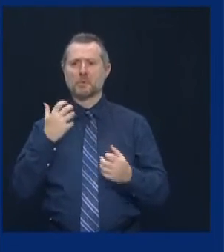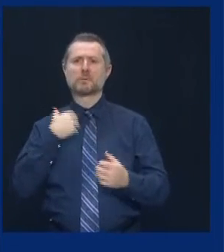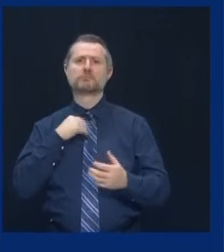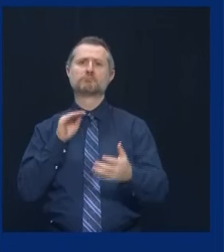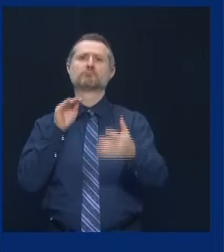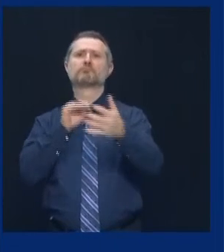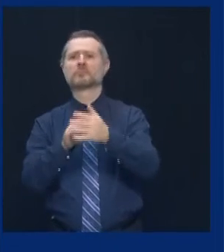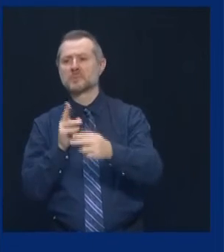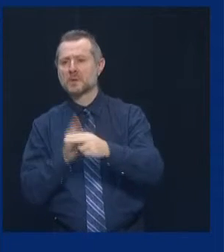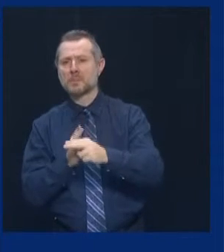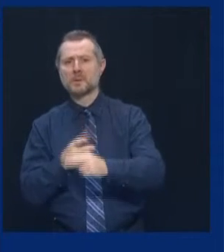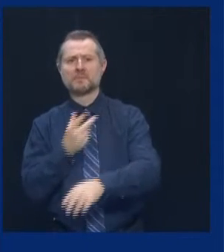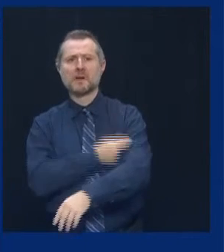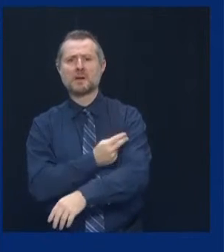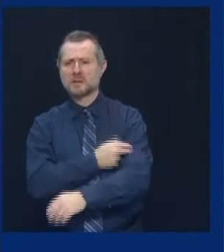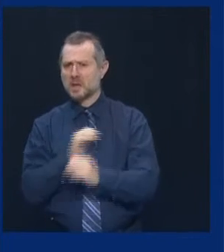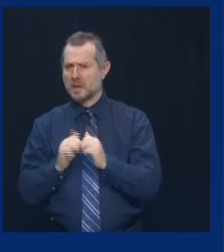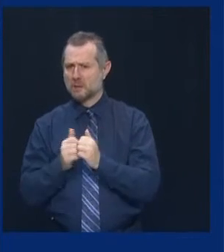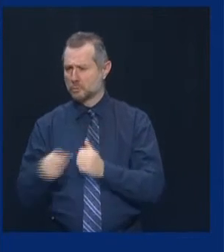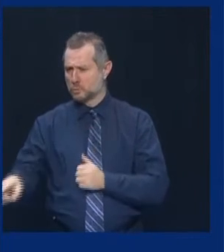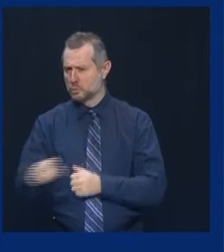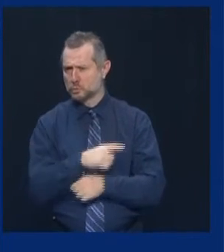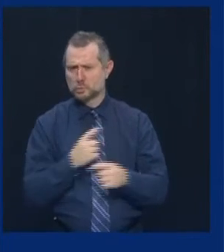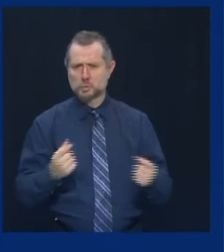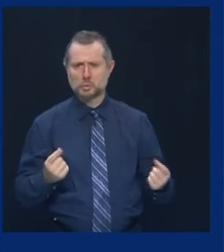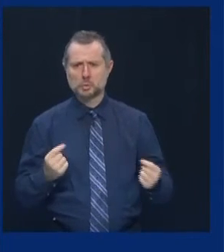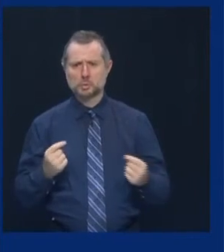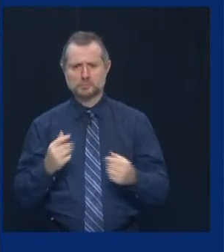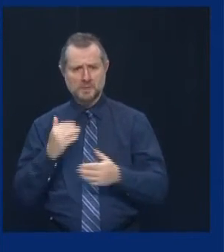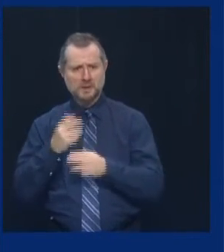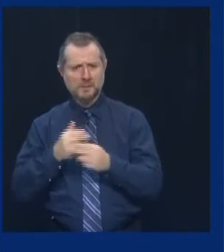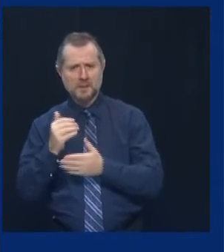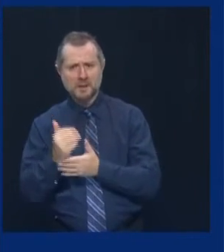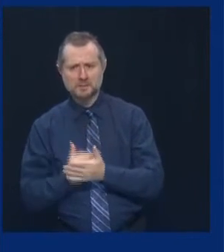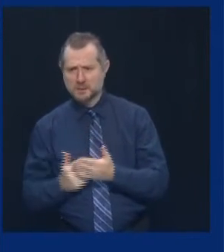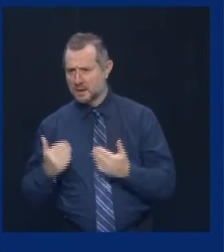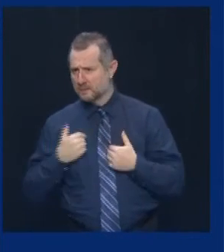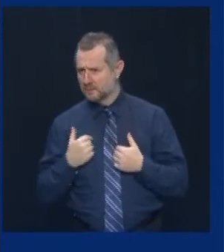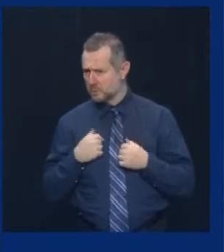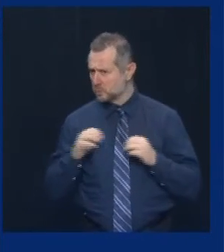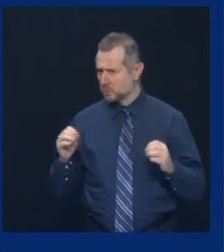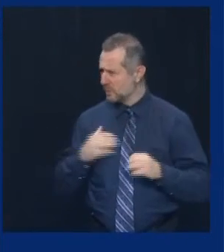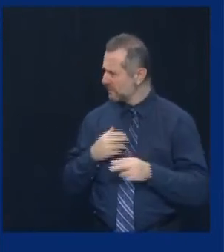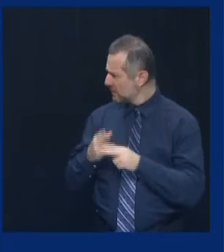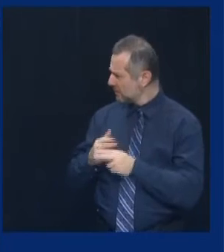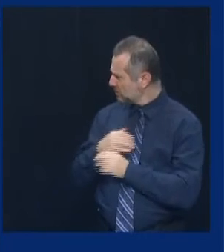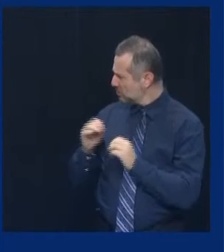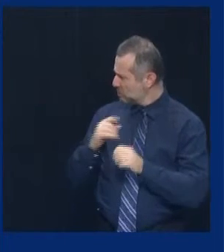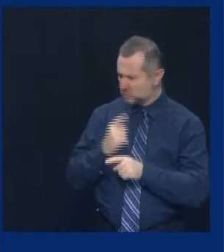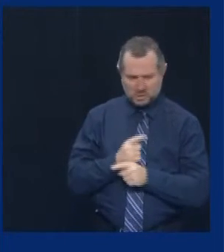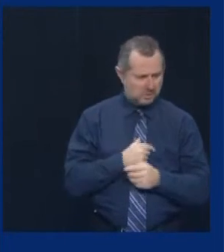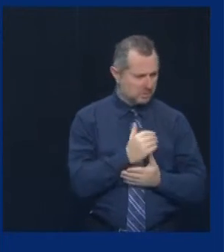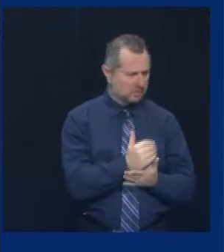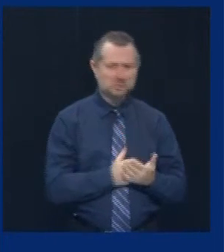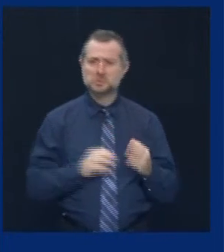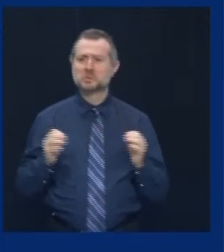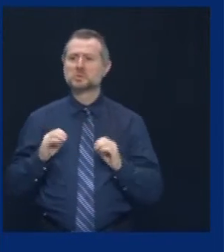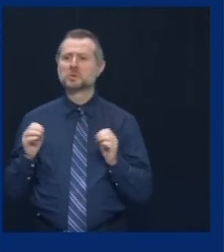QUESTION, HOW DO PEOPLE GET READY TO GET THE VACCINE? WHAT CAN THEY DO TO GET ON A LIST?